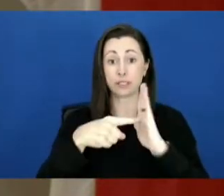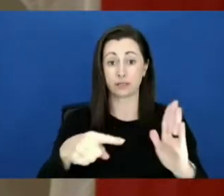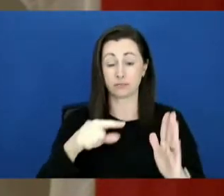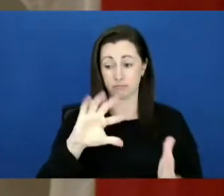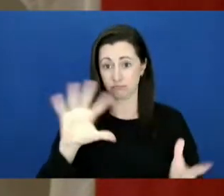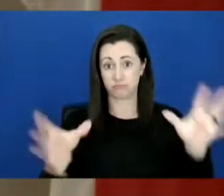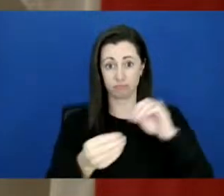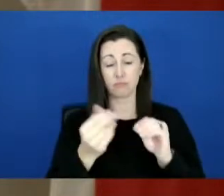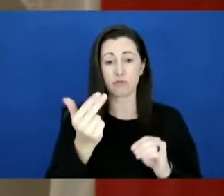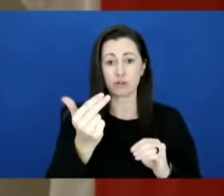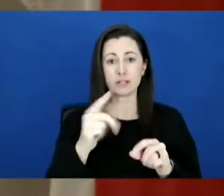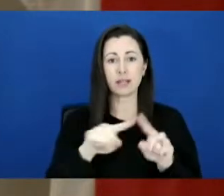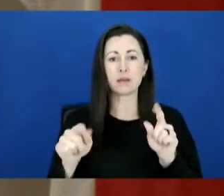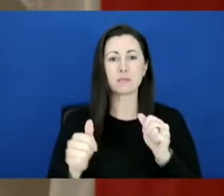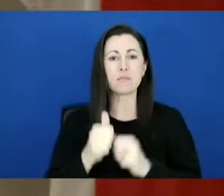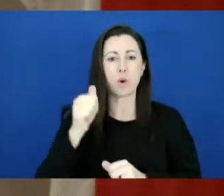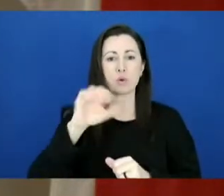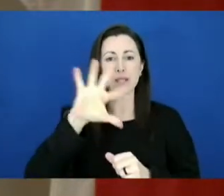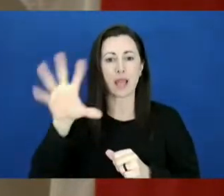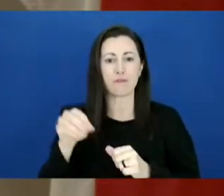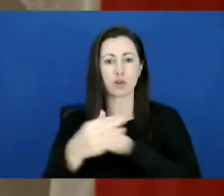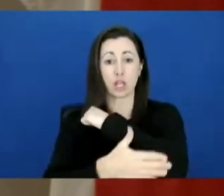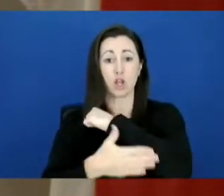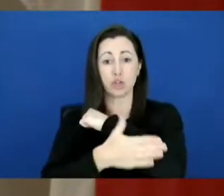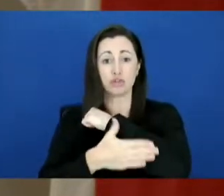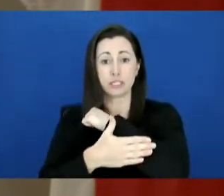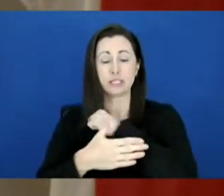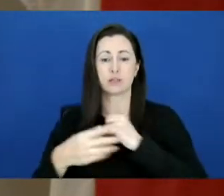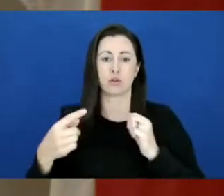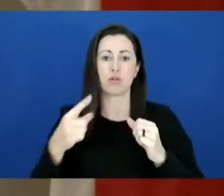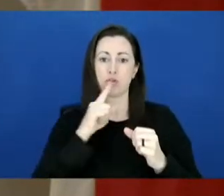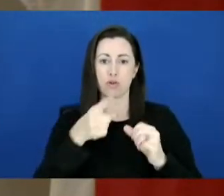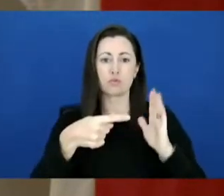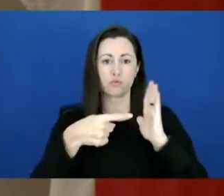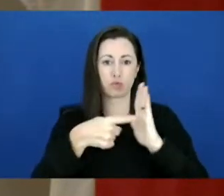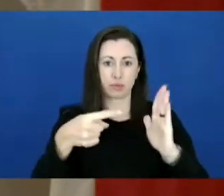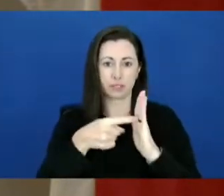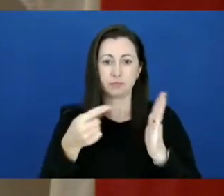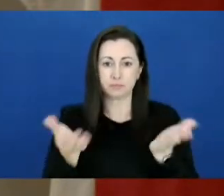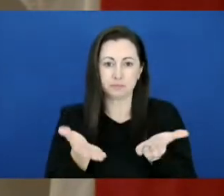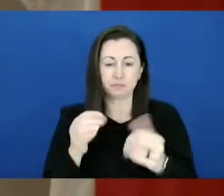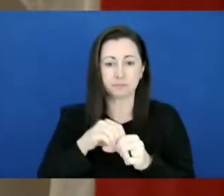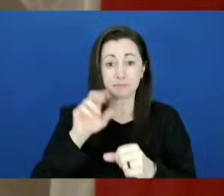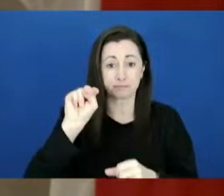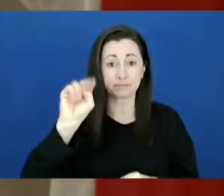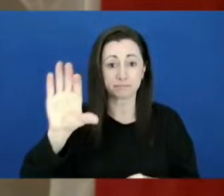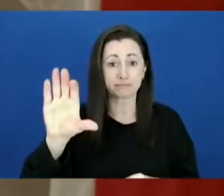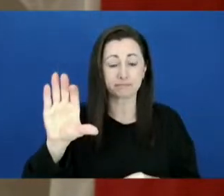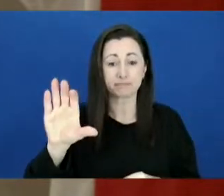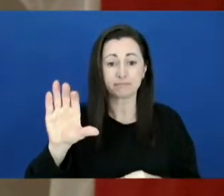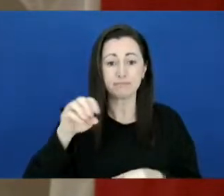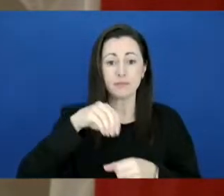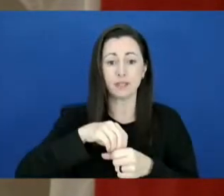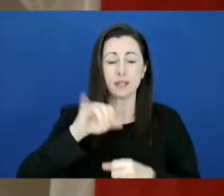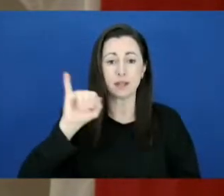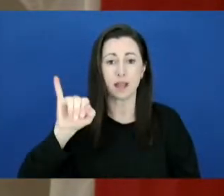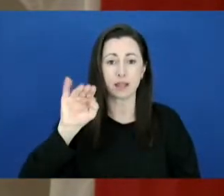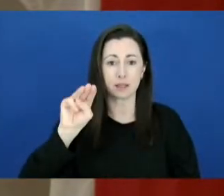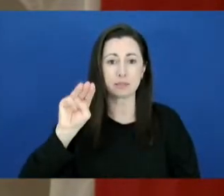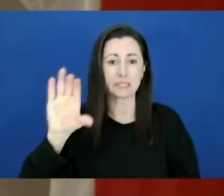REPRESENTED BUT WE DO HAVE THE